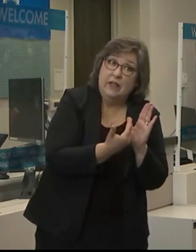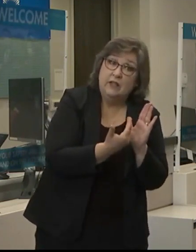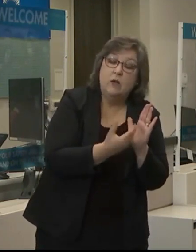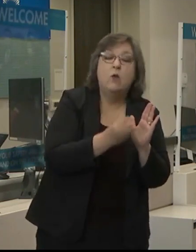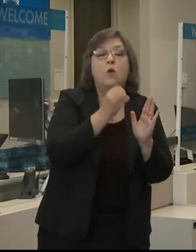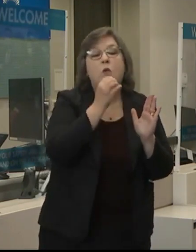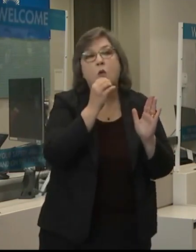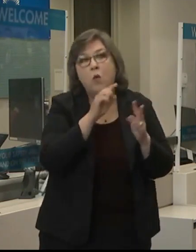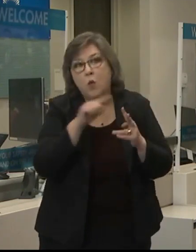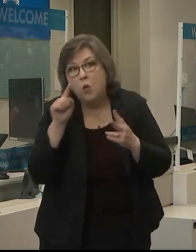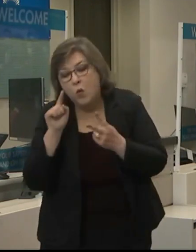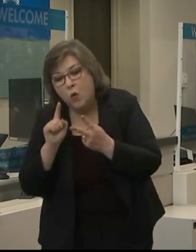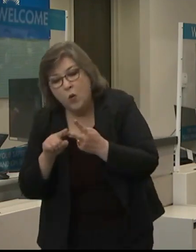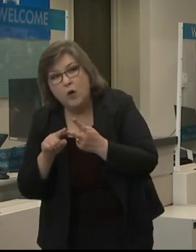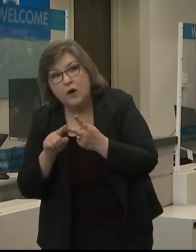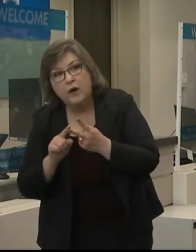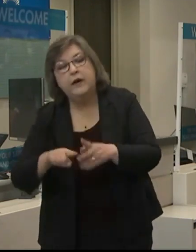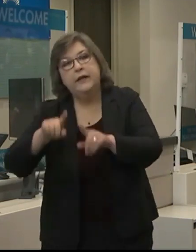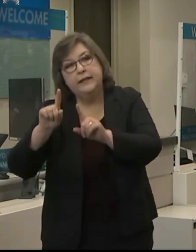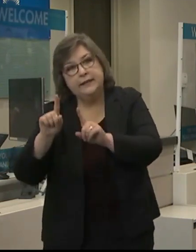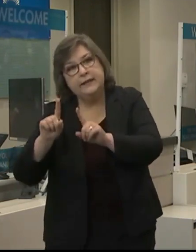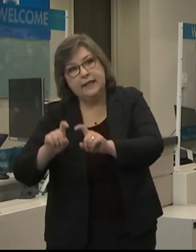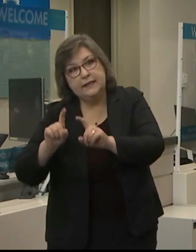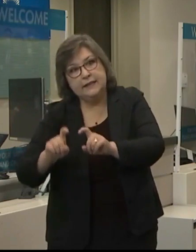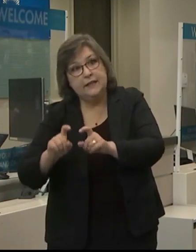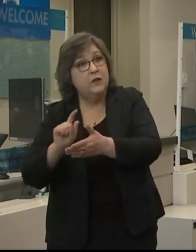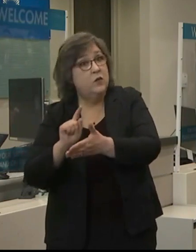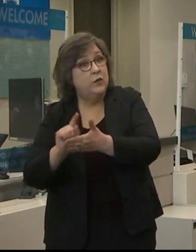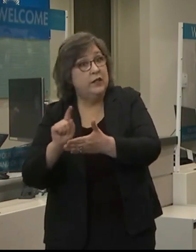basis. We're not stopping just with state employees today. We're also